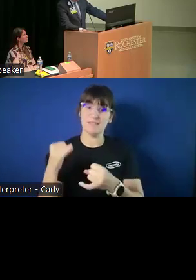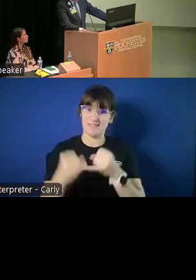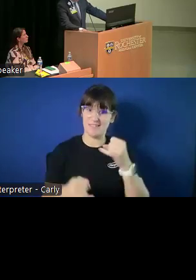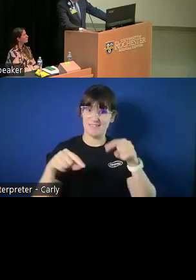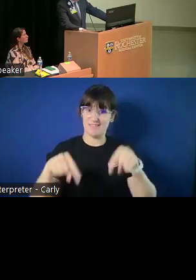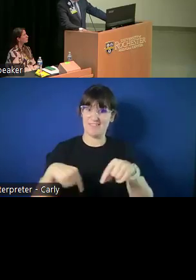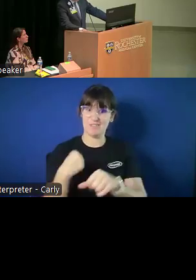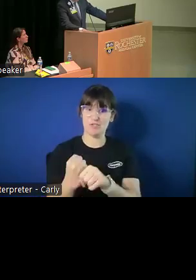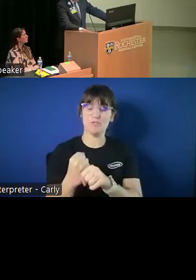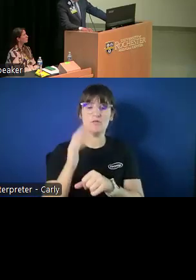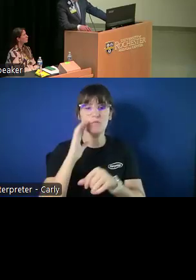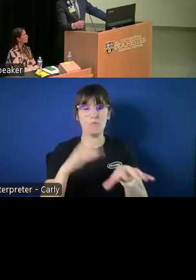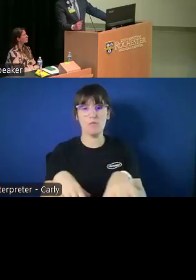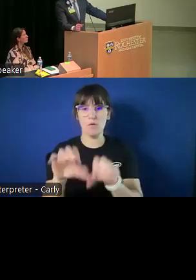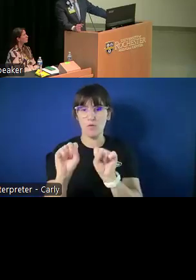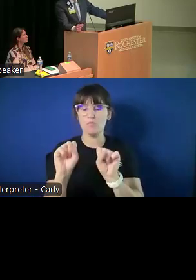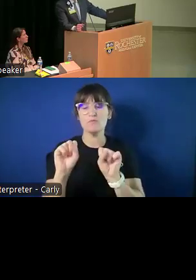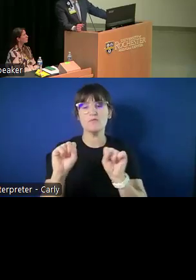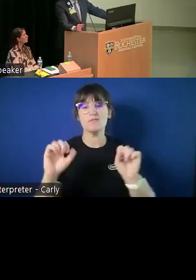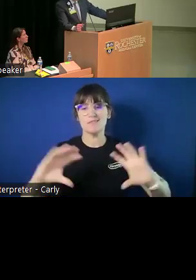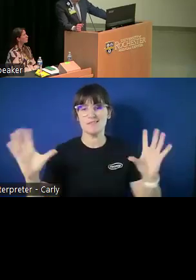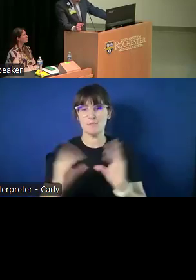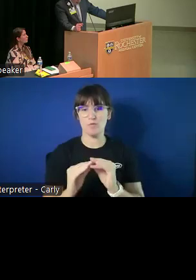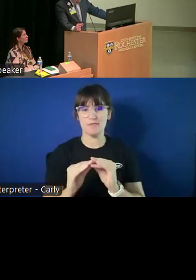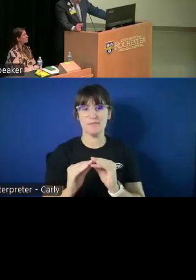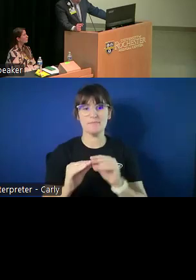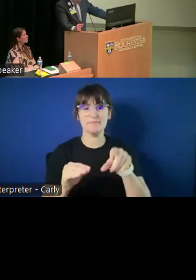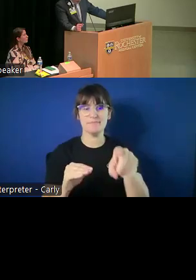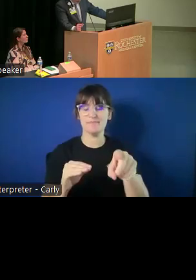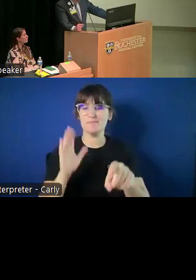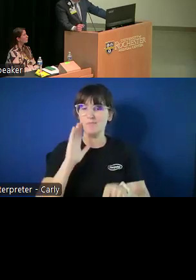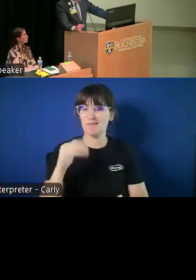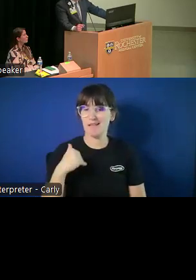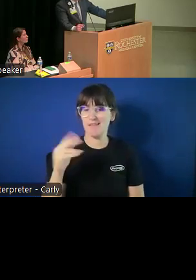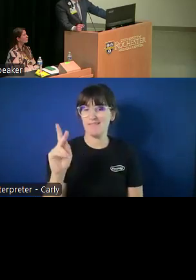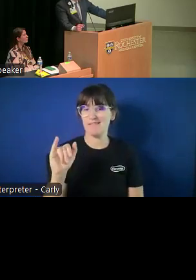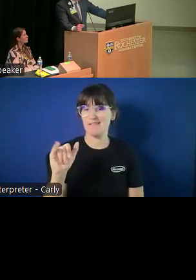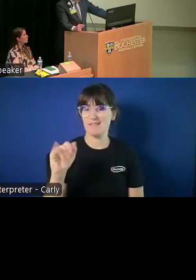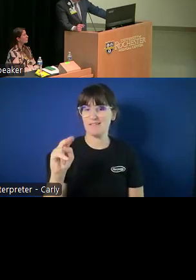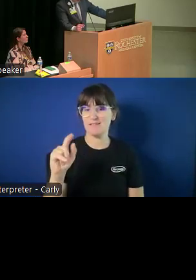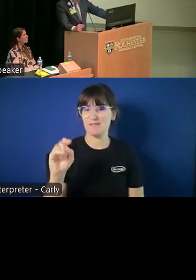well-being symposium that will feature a keynote speaker uh who is an international well-being